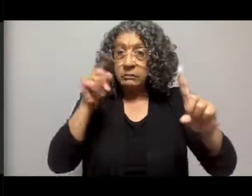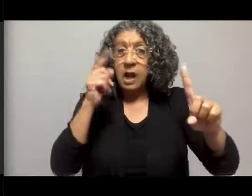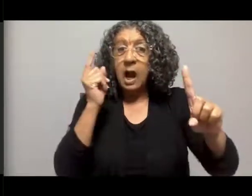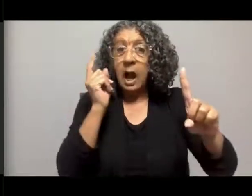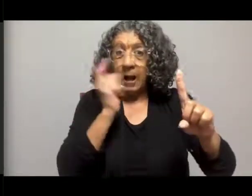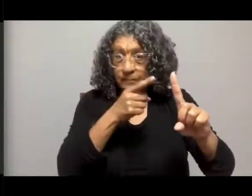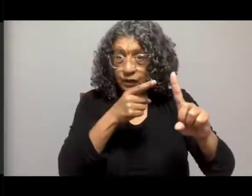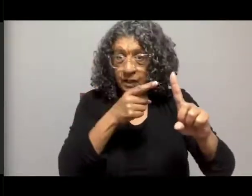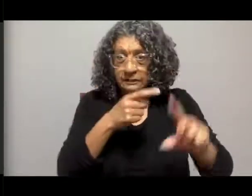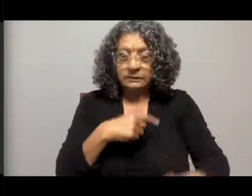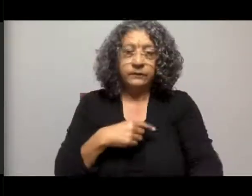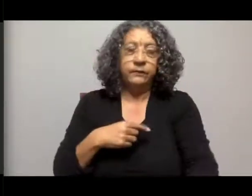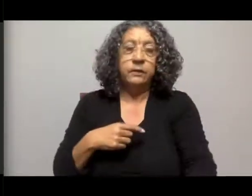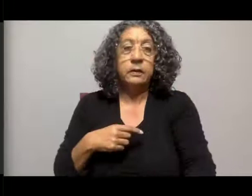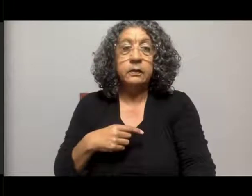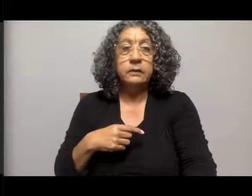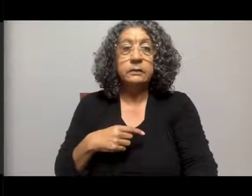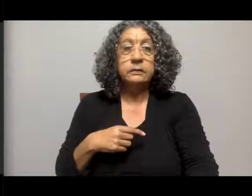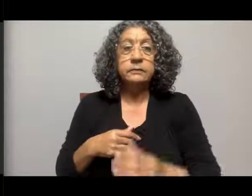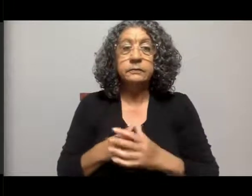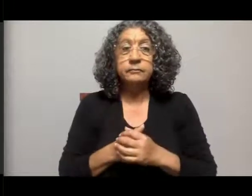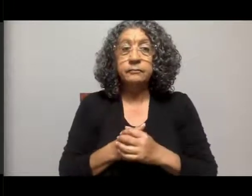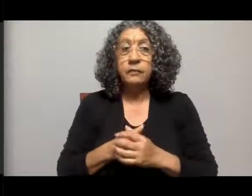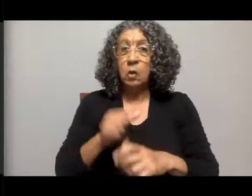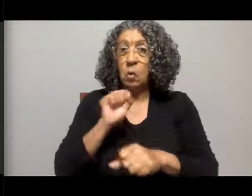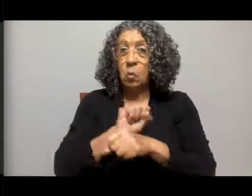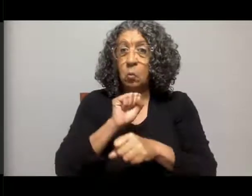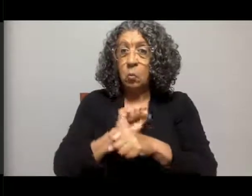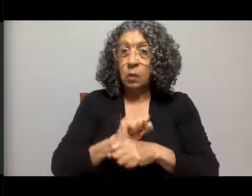and then you want to put the objective.